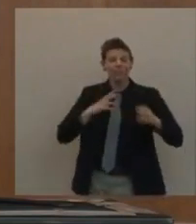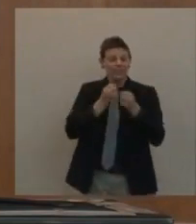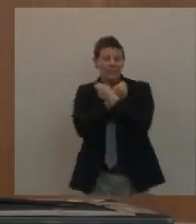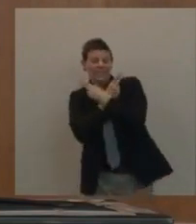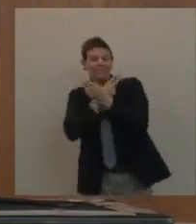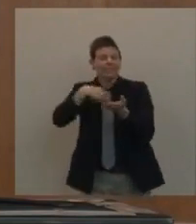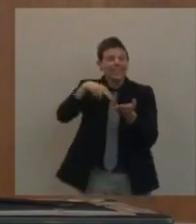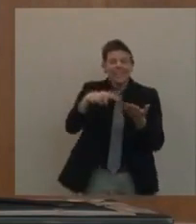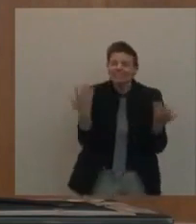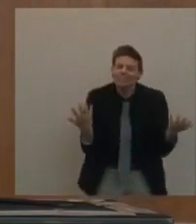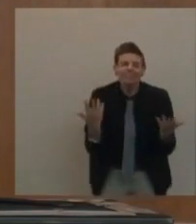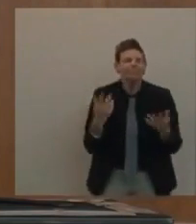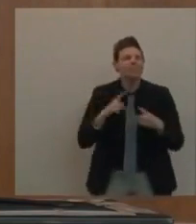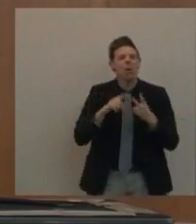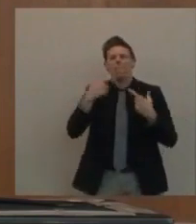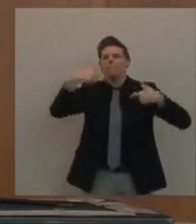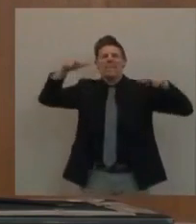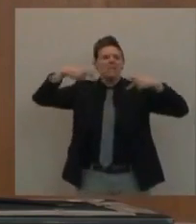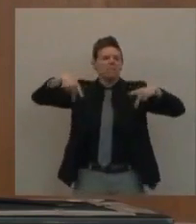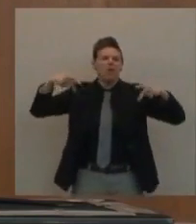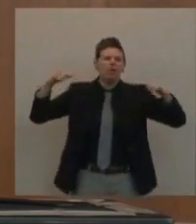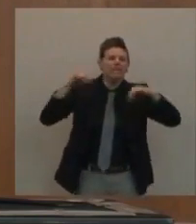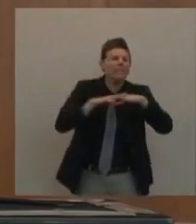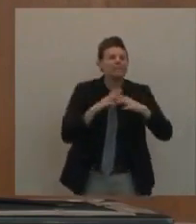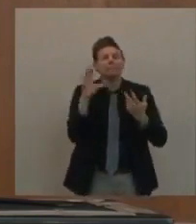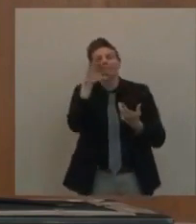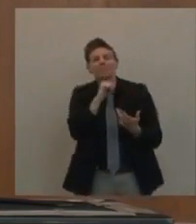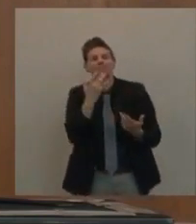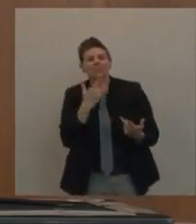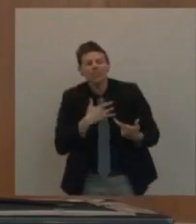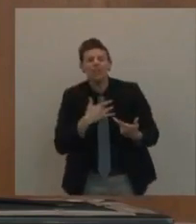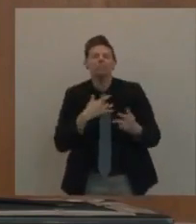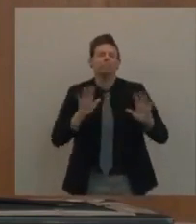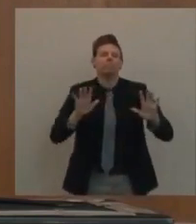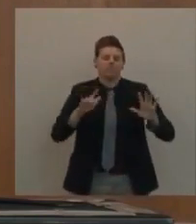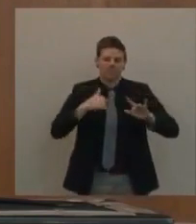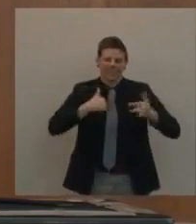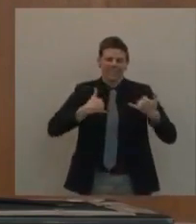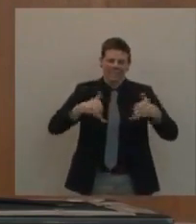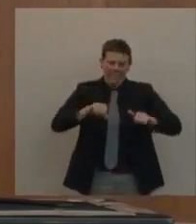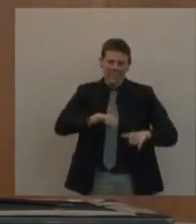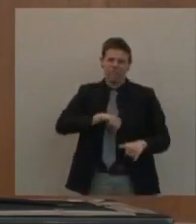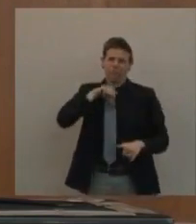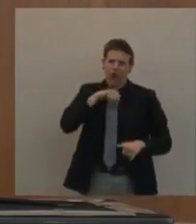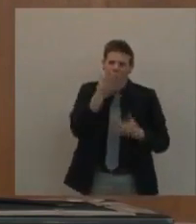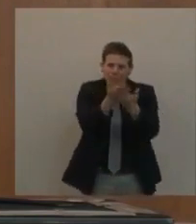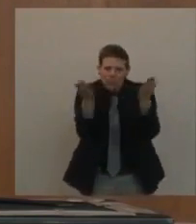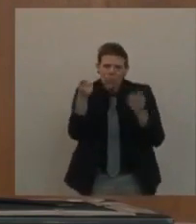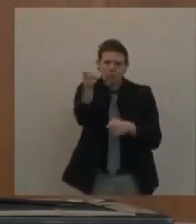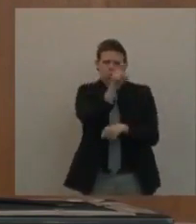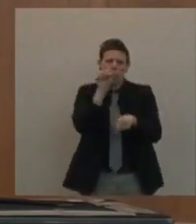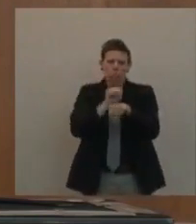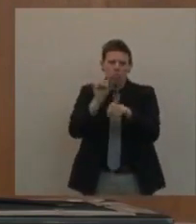GET TO. AND WILL NOT GET TO CELEBRATE WITH THEIR FRIENDS, THAT THEY HAVE ACHIEVED INCREDIBLE SUCCESS.